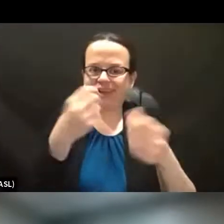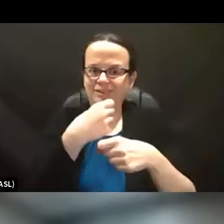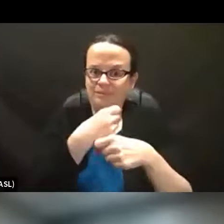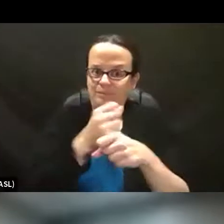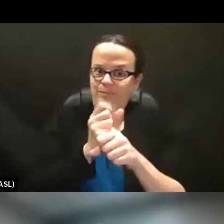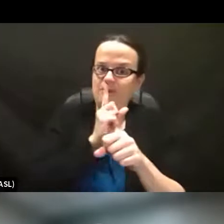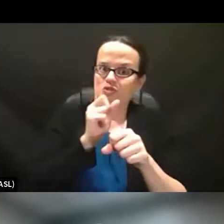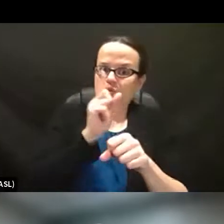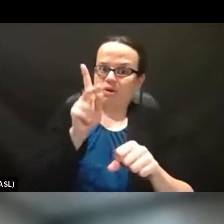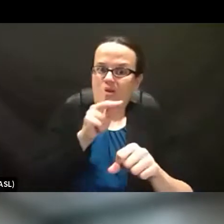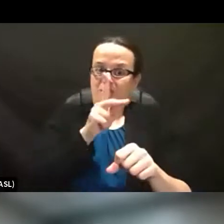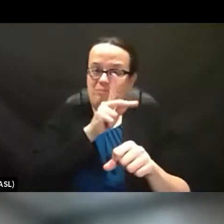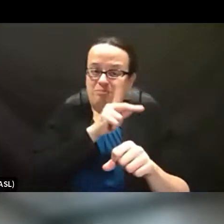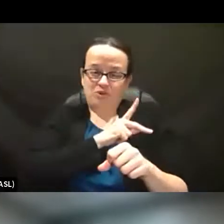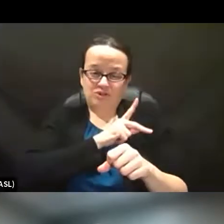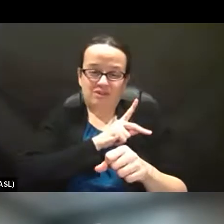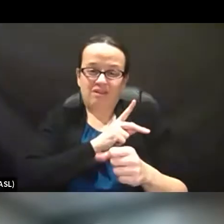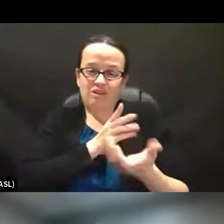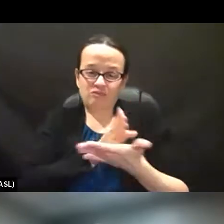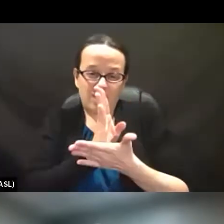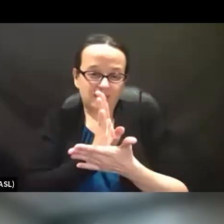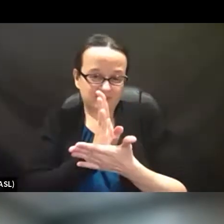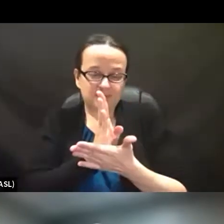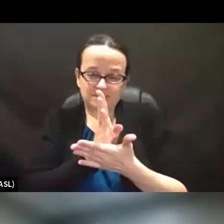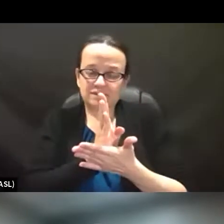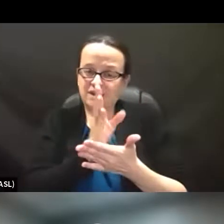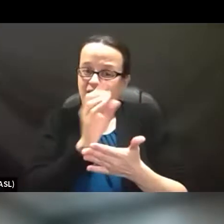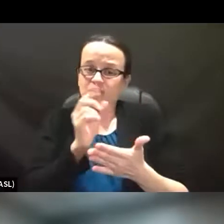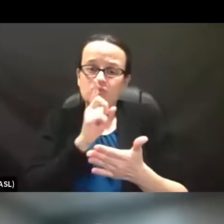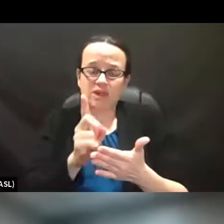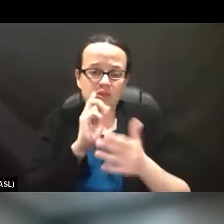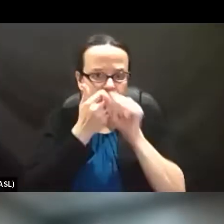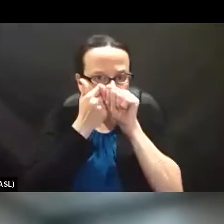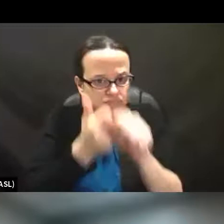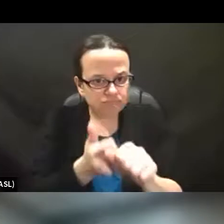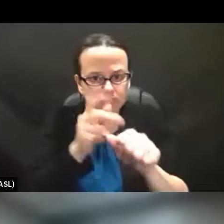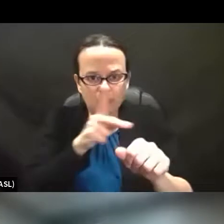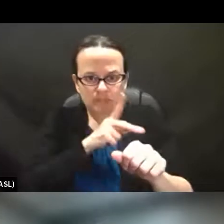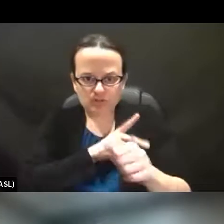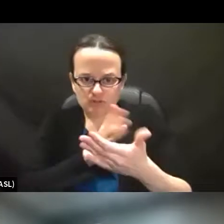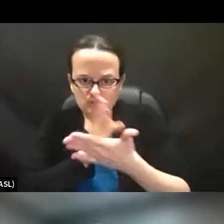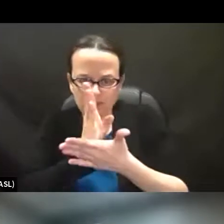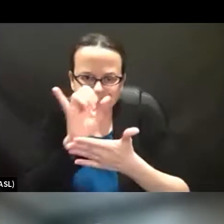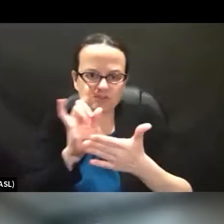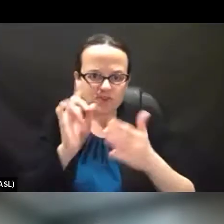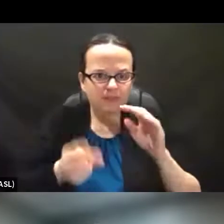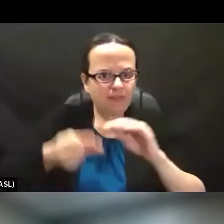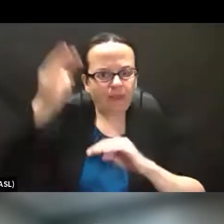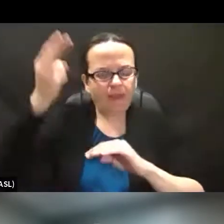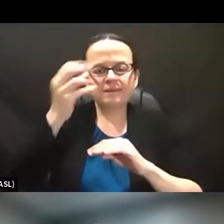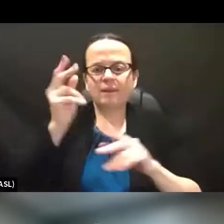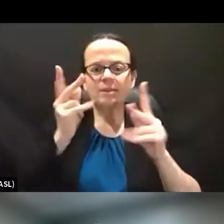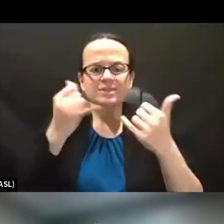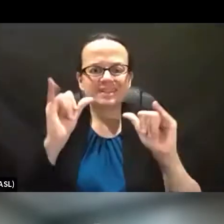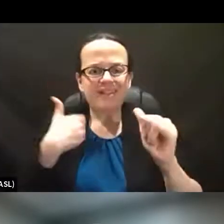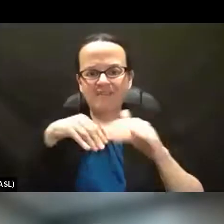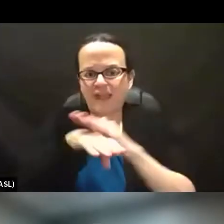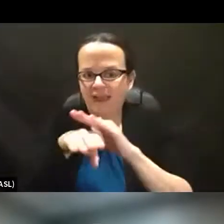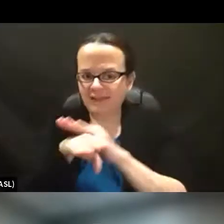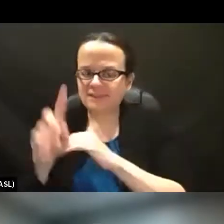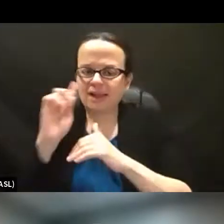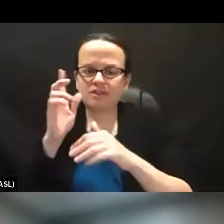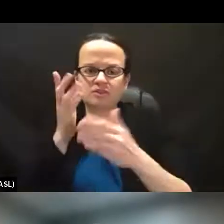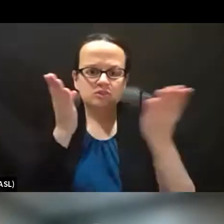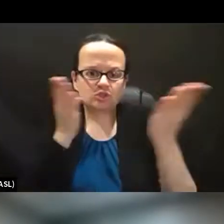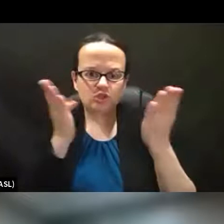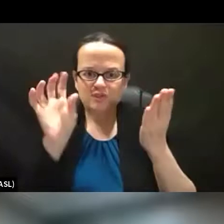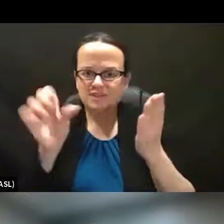Vicki Smith, CDSS-CCLD: personal rights are taken into account we've been really diligent about making sure that personal right is the highest and that folks still have access to services and every other right, including not being.